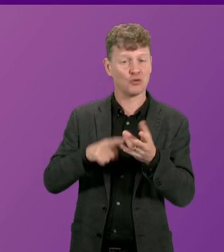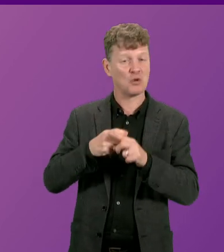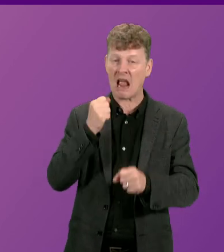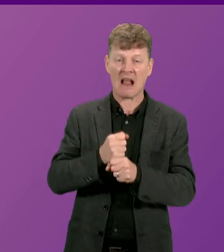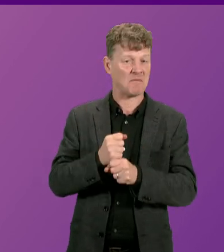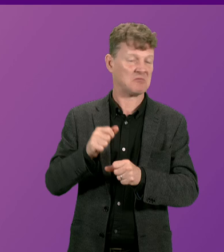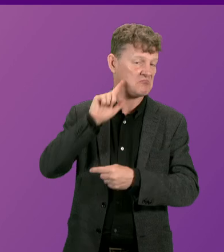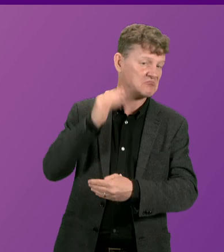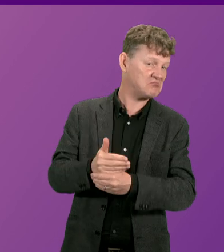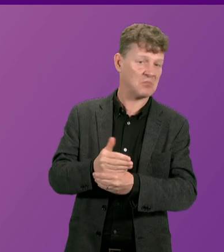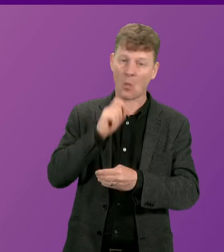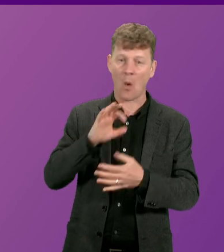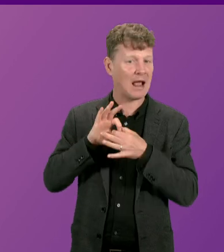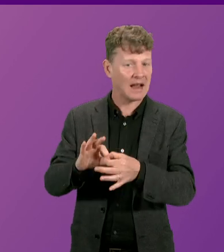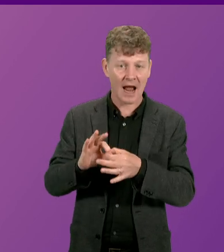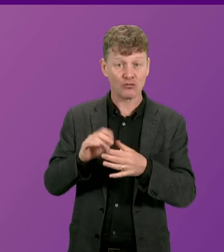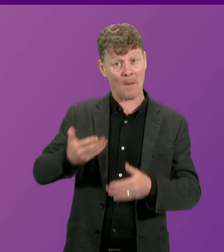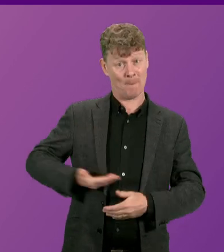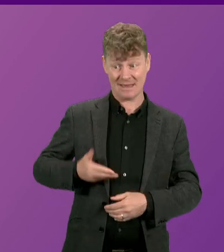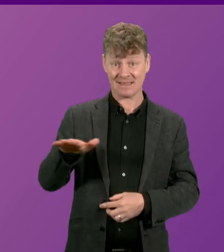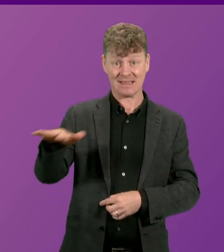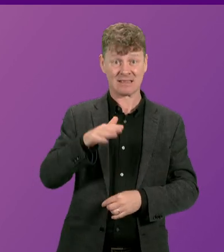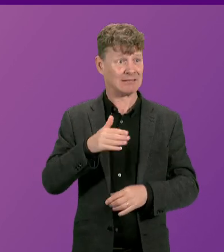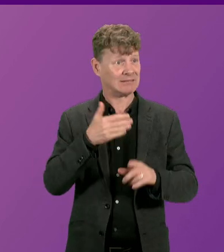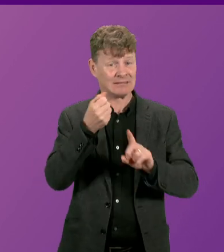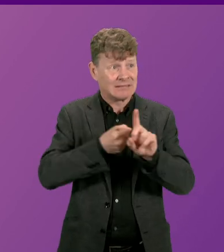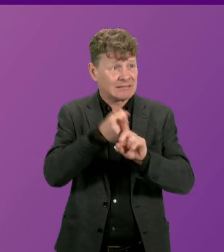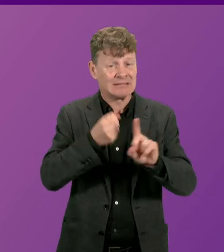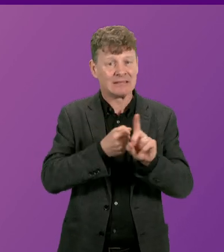The business sector recognises those harms. It is therefore welcome that FSB Scotland